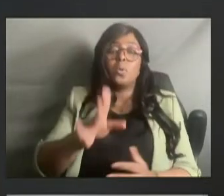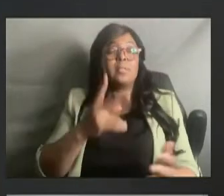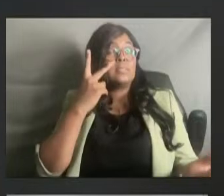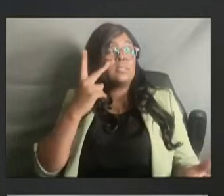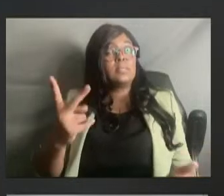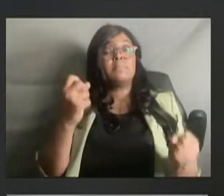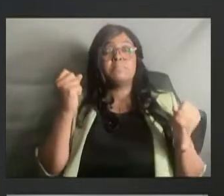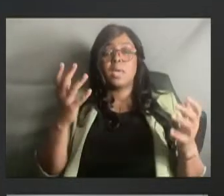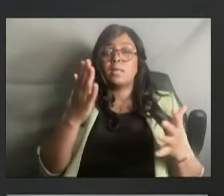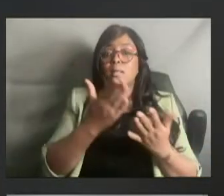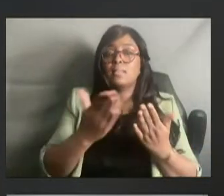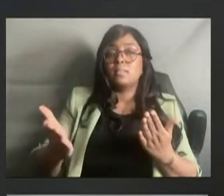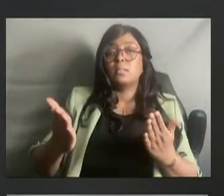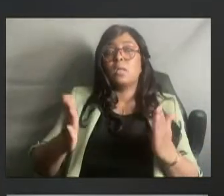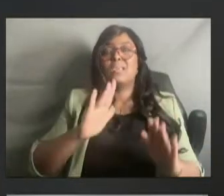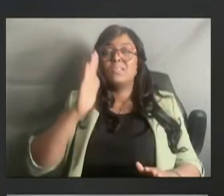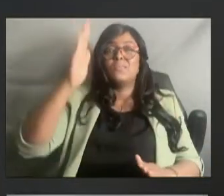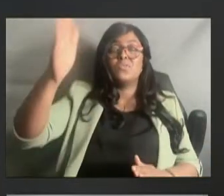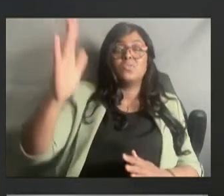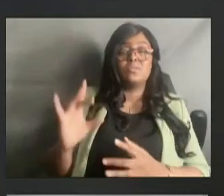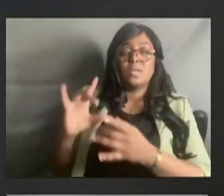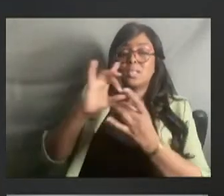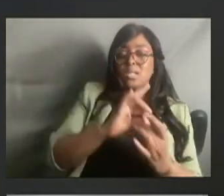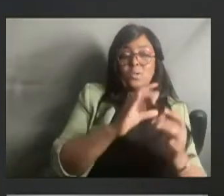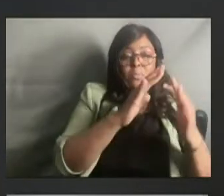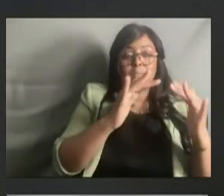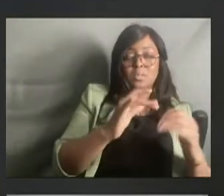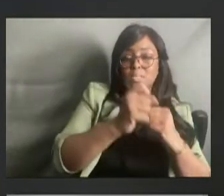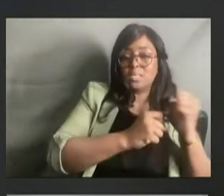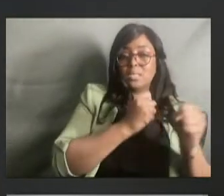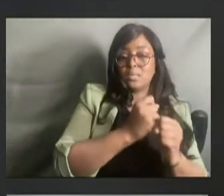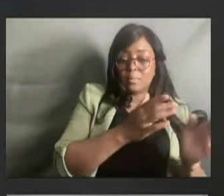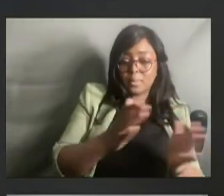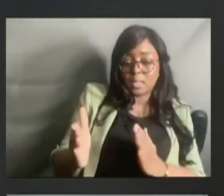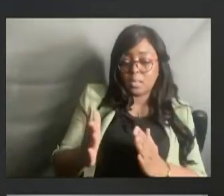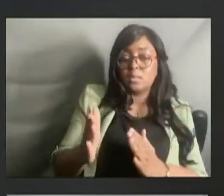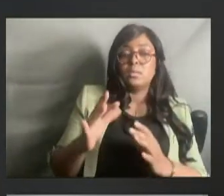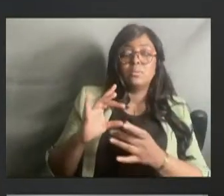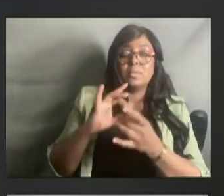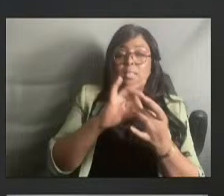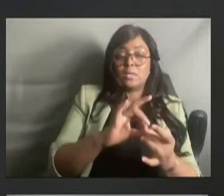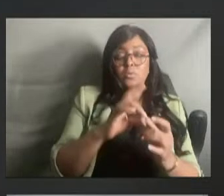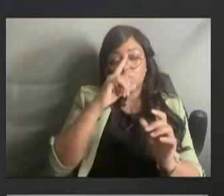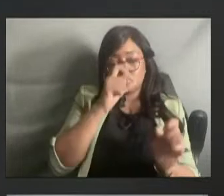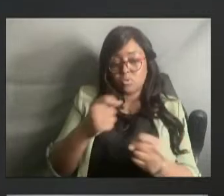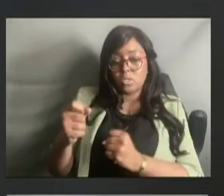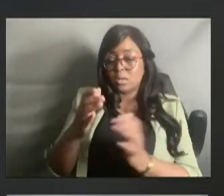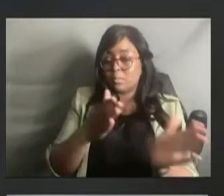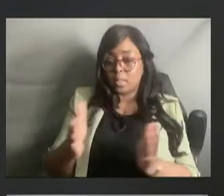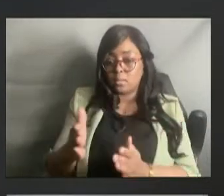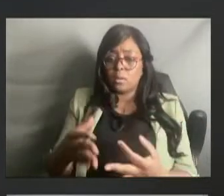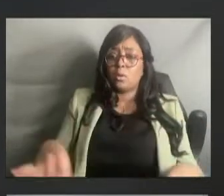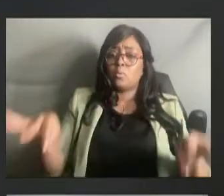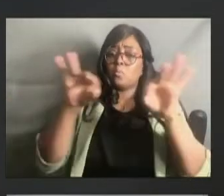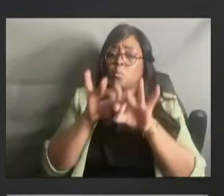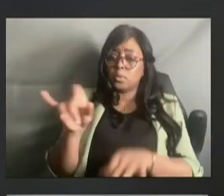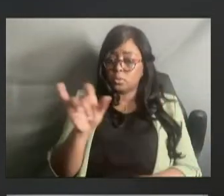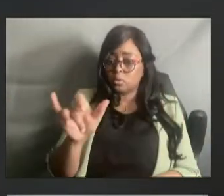service the way that they need to. You're going to see a lot of things in the future that are tied to multiyear plans and tied